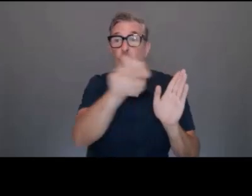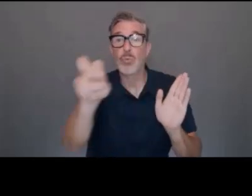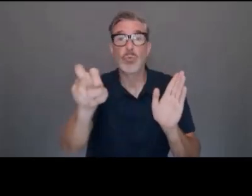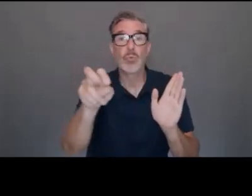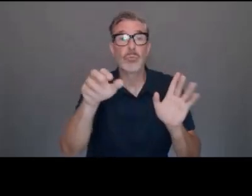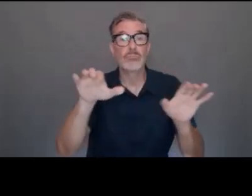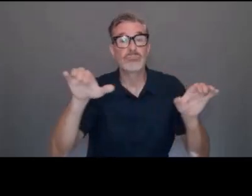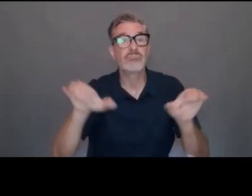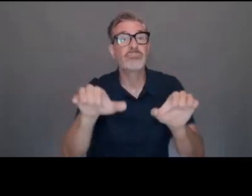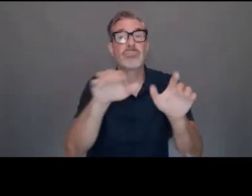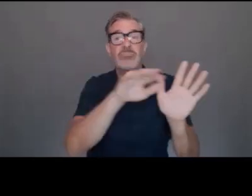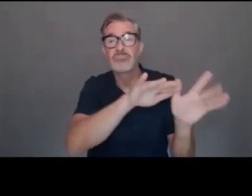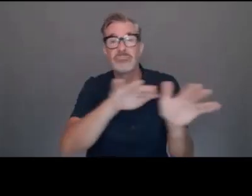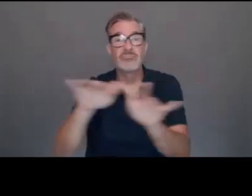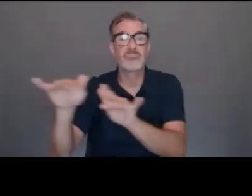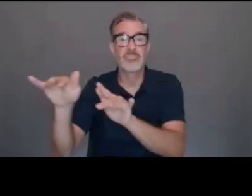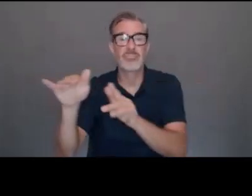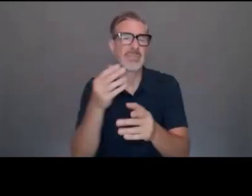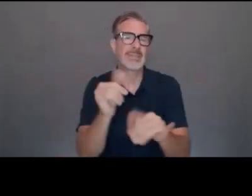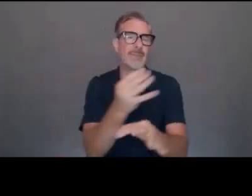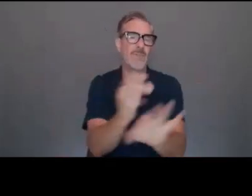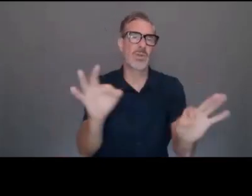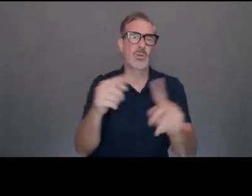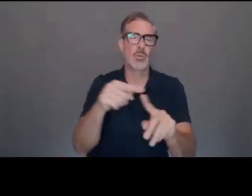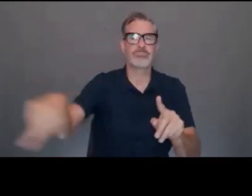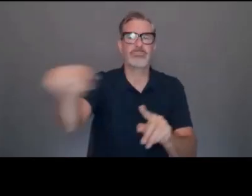The assessment criteria. How are decisions made?